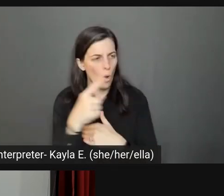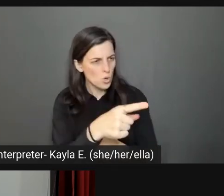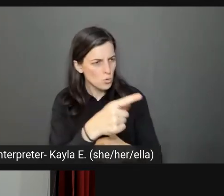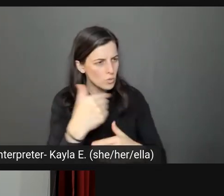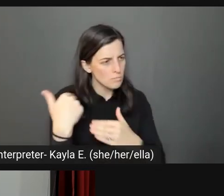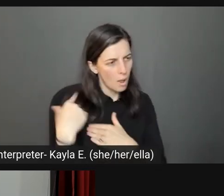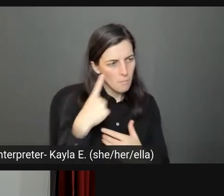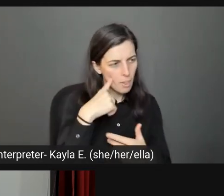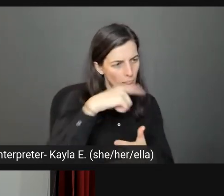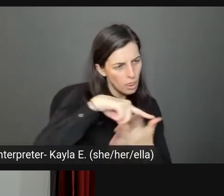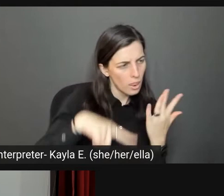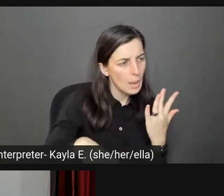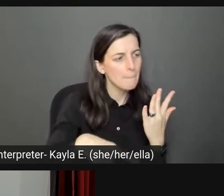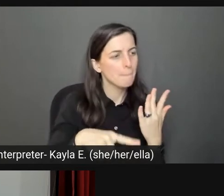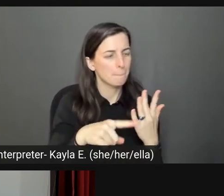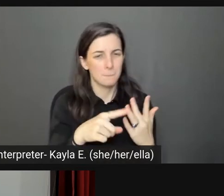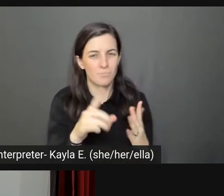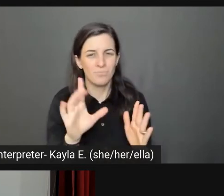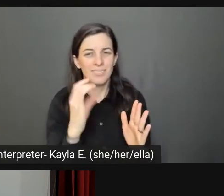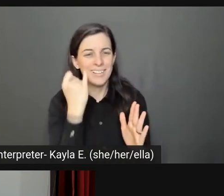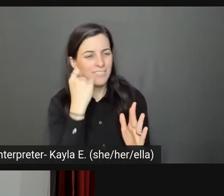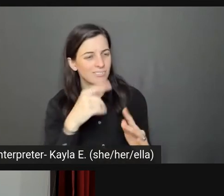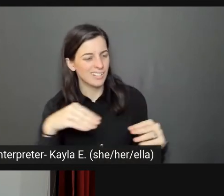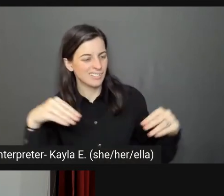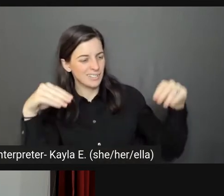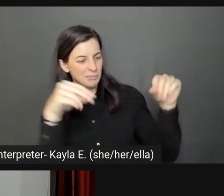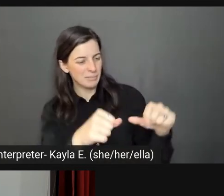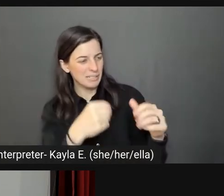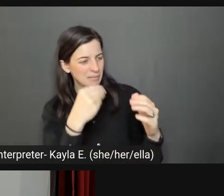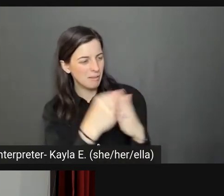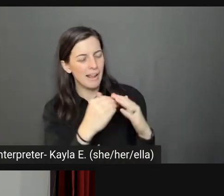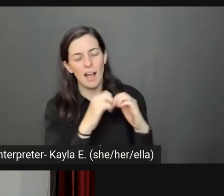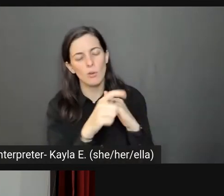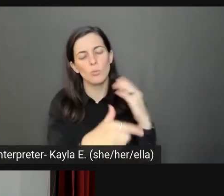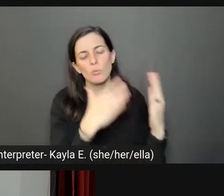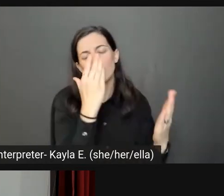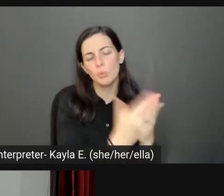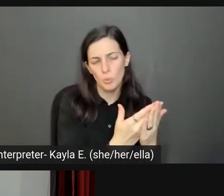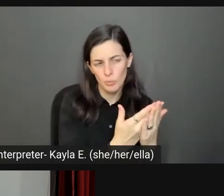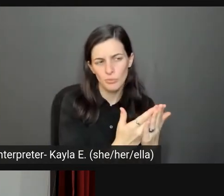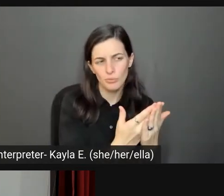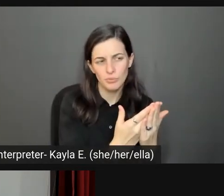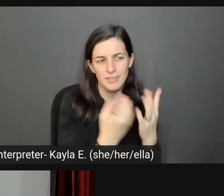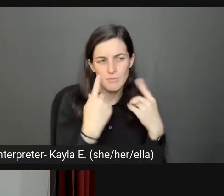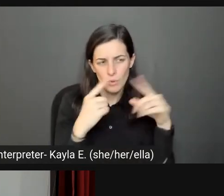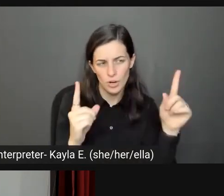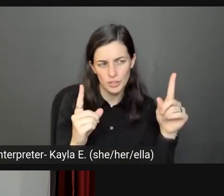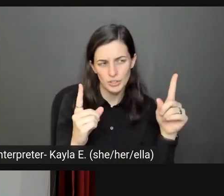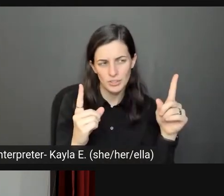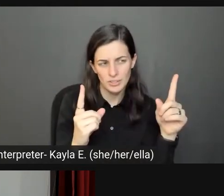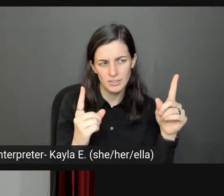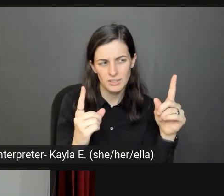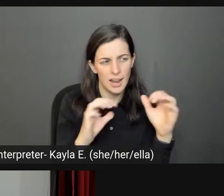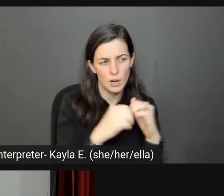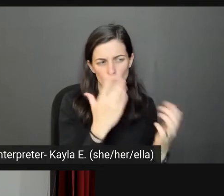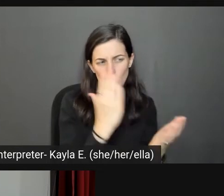If they're spending money, how do you prove that it works? I guess. How do you prove you're trustable?